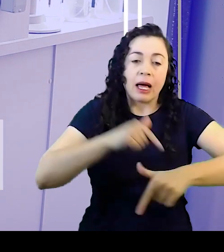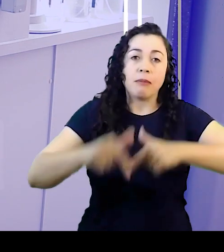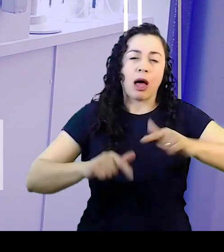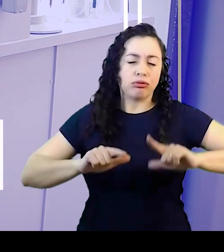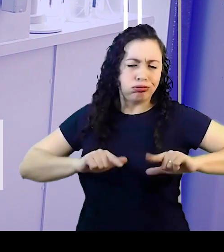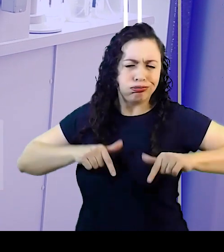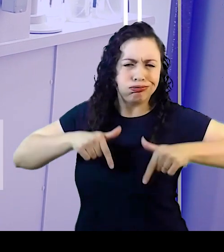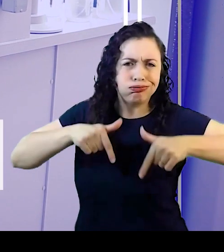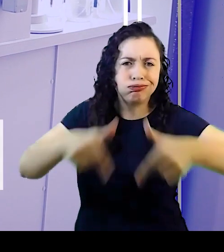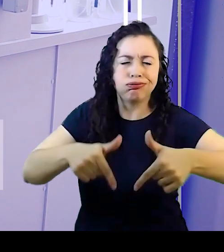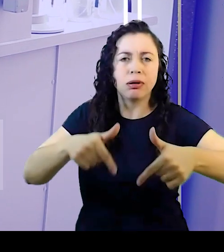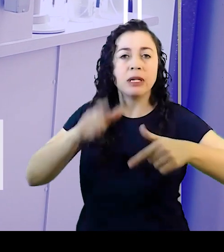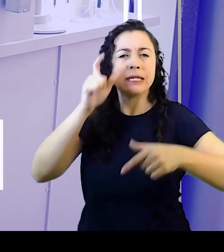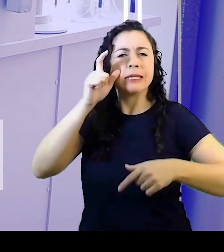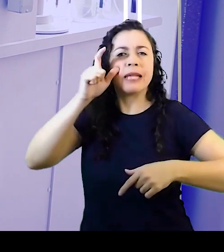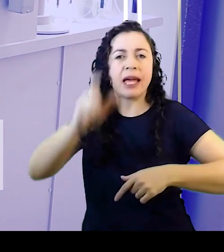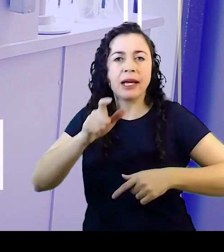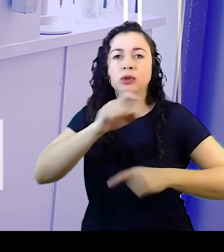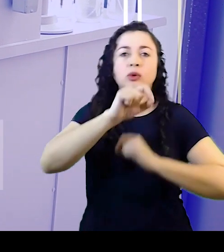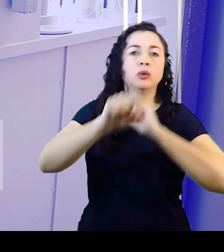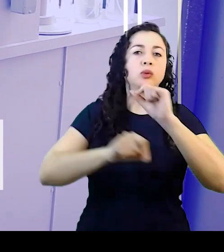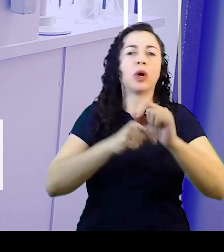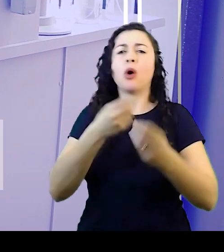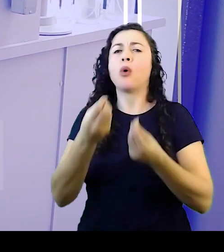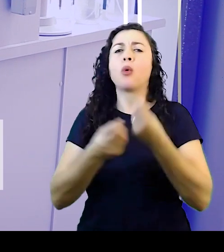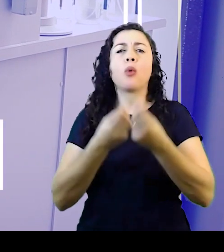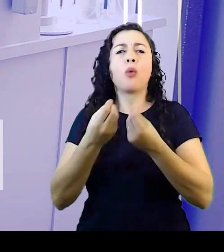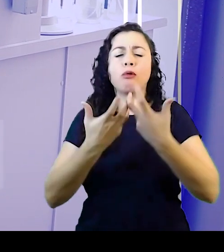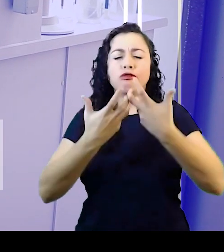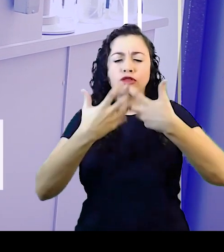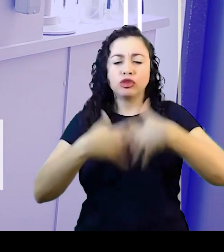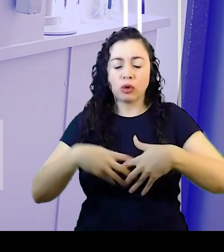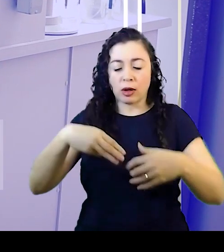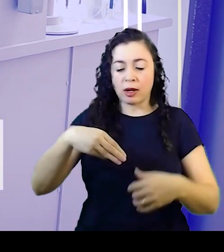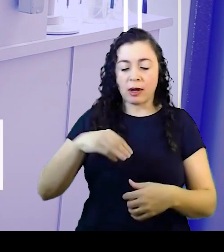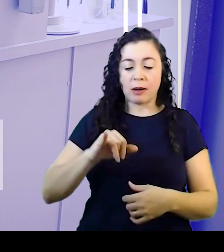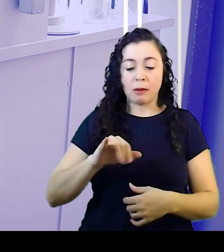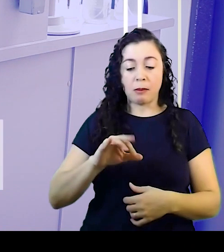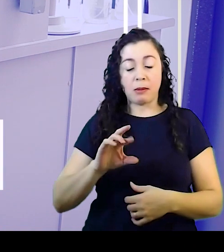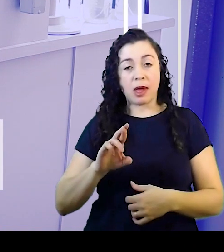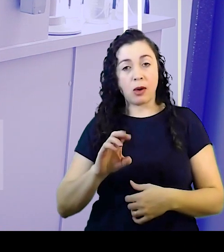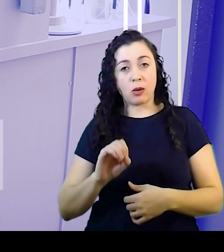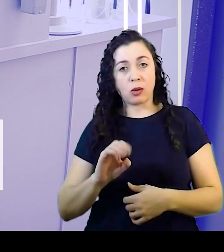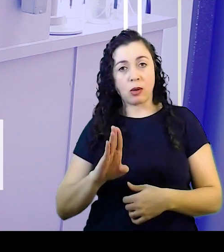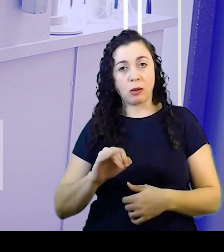how the microbiota can interfere with the infection by the Sars-Cov-2 virus